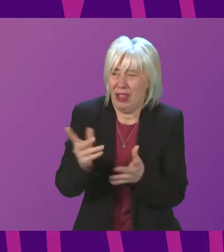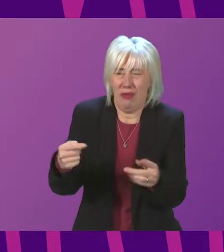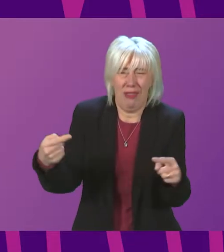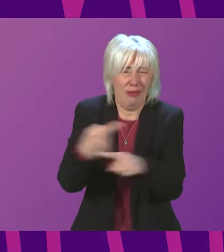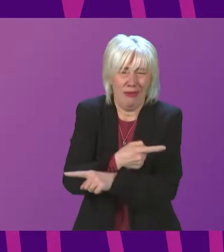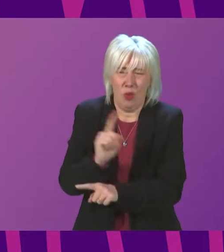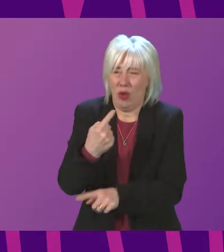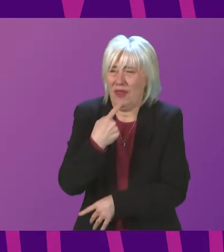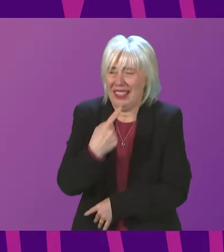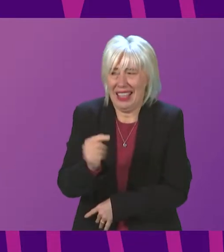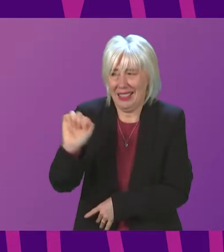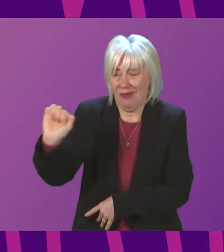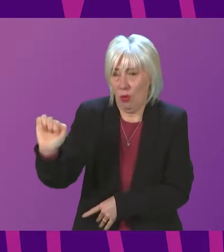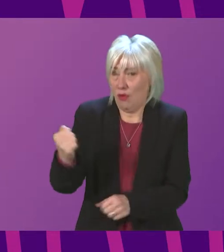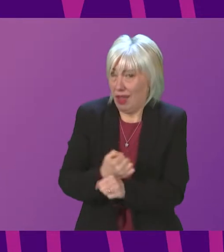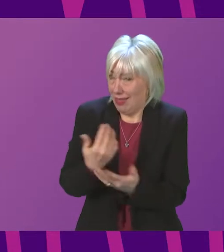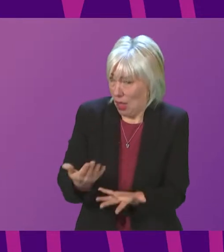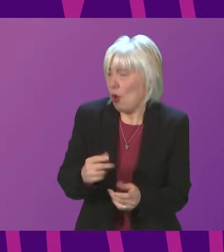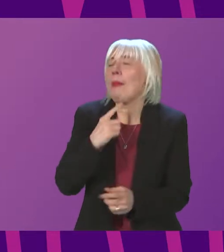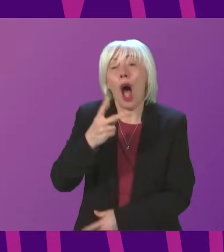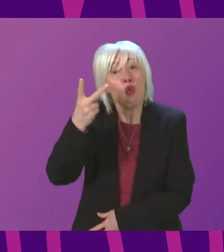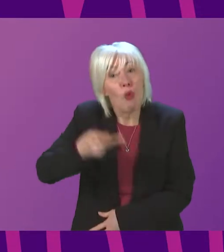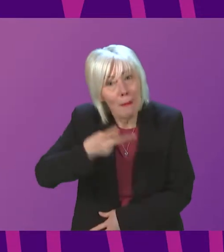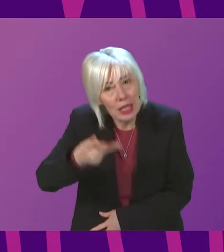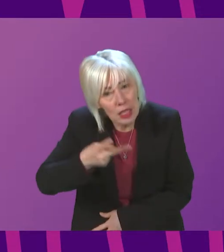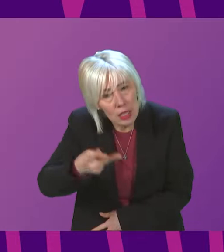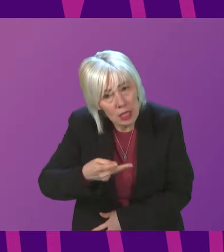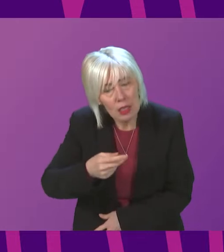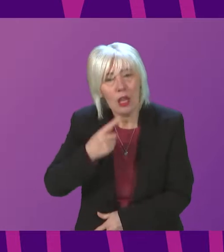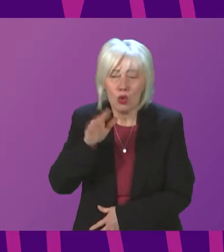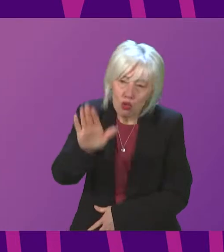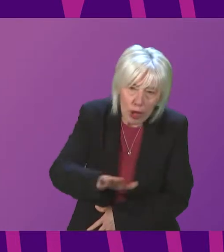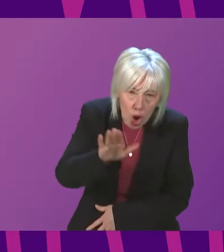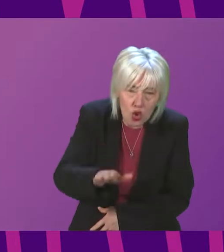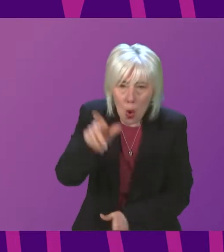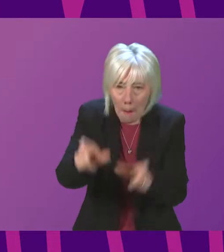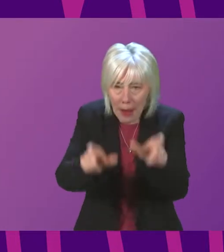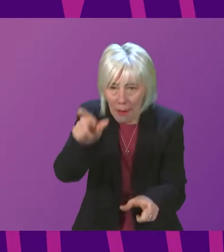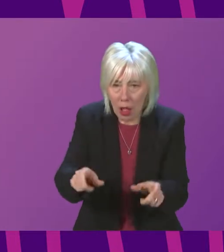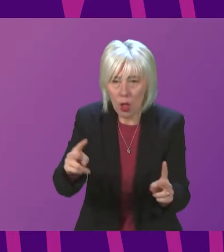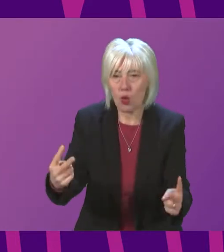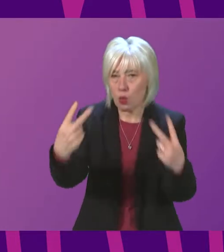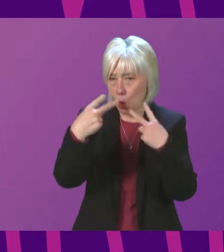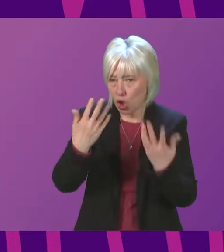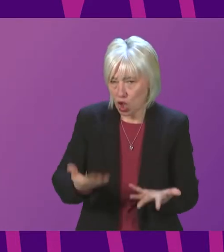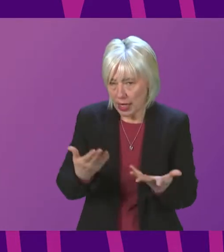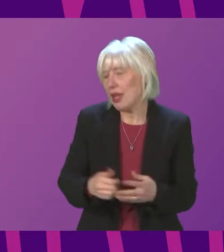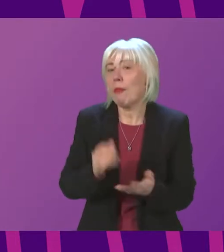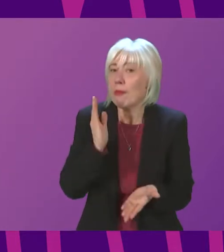in the way that Stephen Kerr has done. To reassure people who are listening to the debate and are actually interested in its